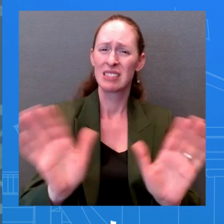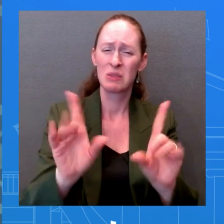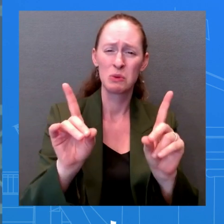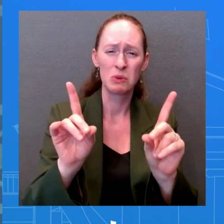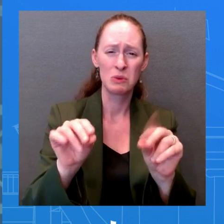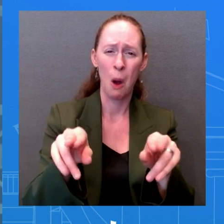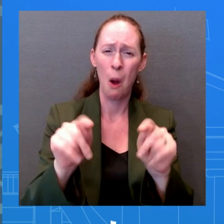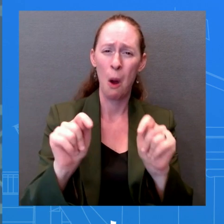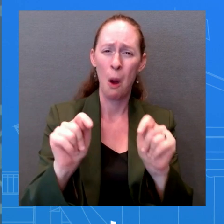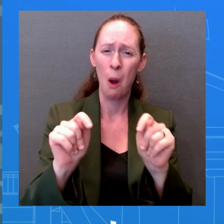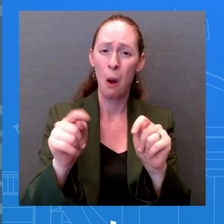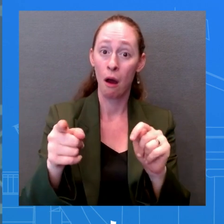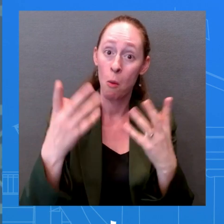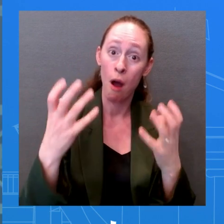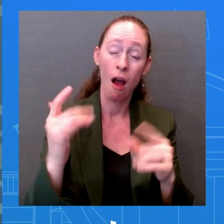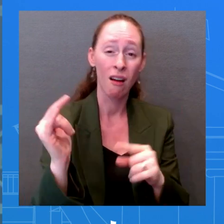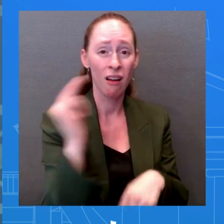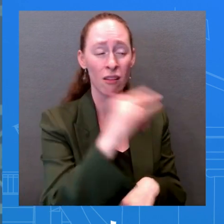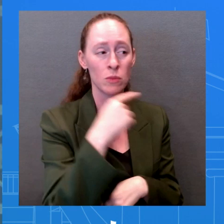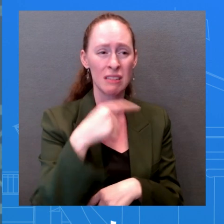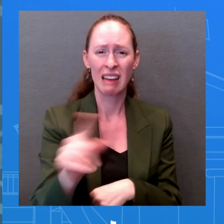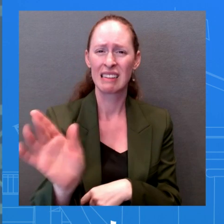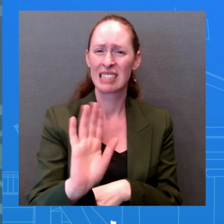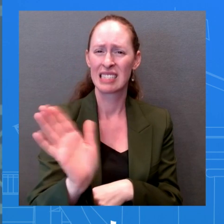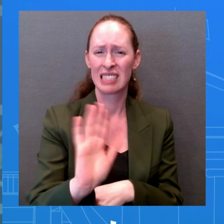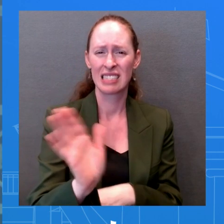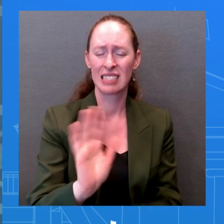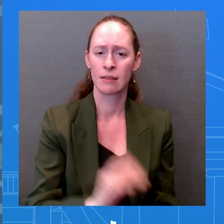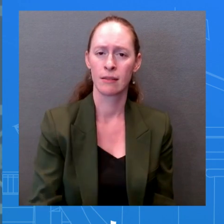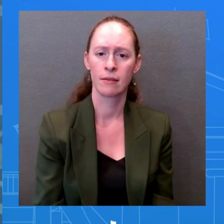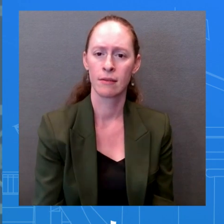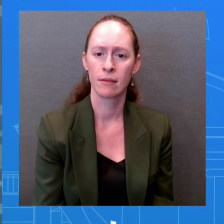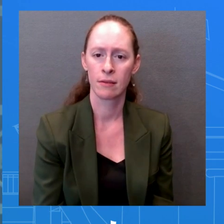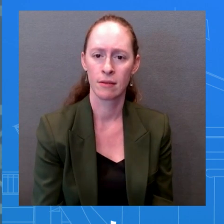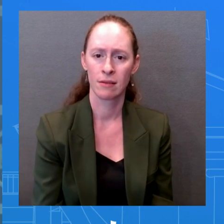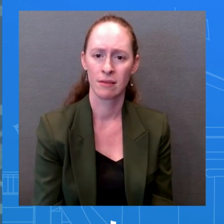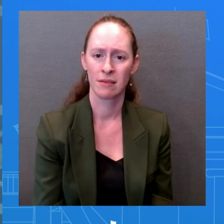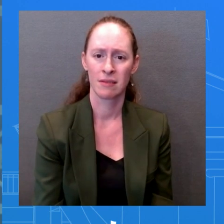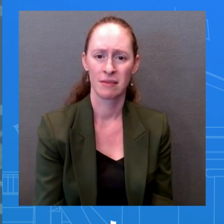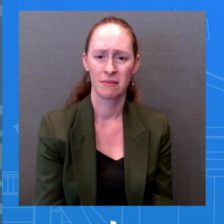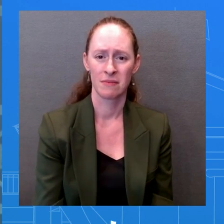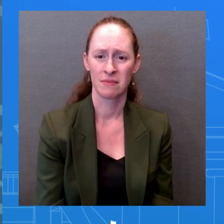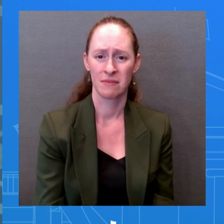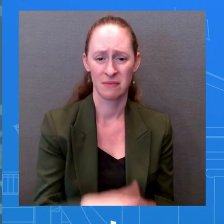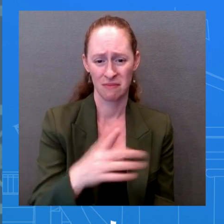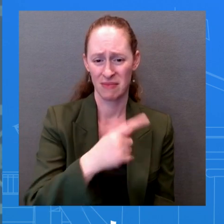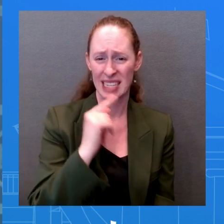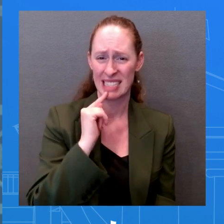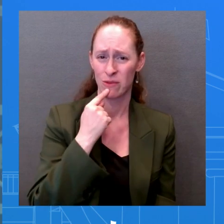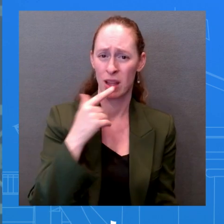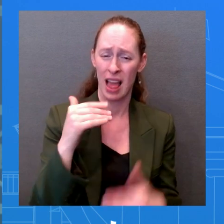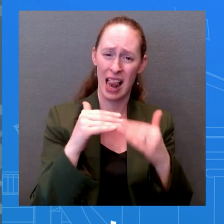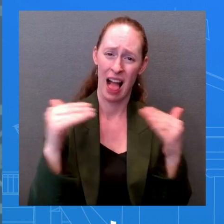remains at level four. And so what we have said, and we have been very clear -- and the State Department, as I just mentioned,